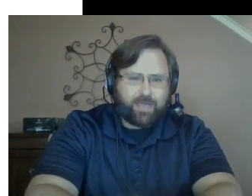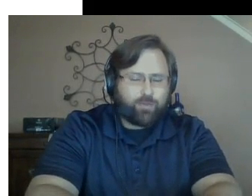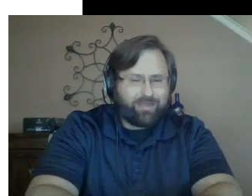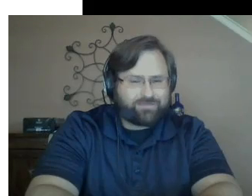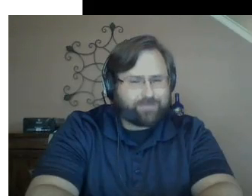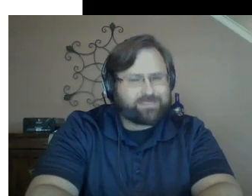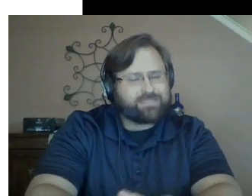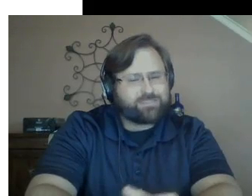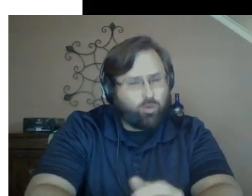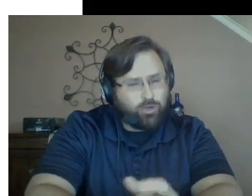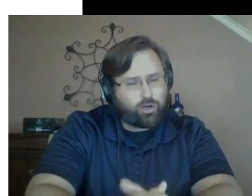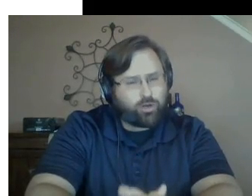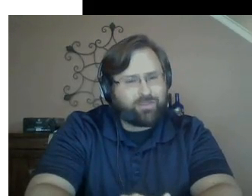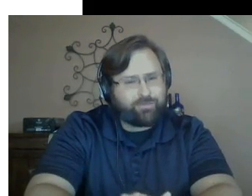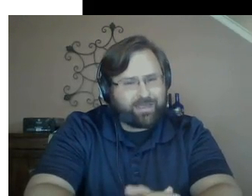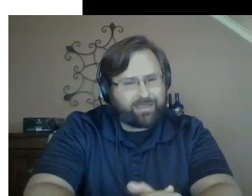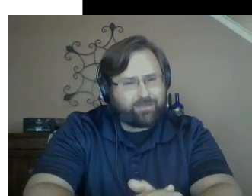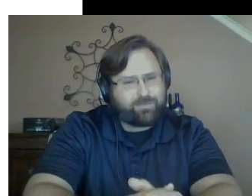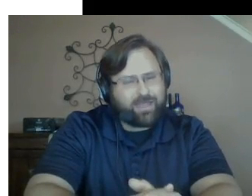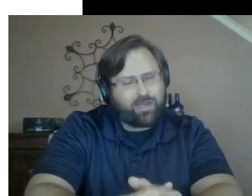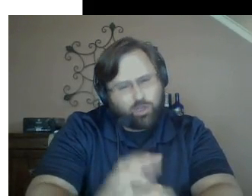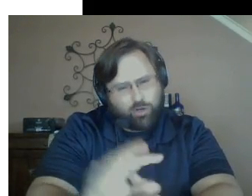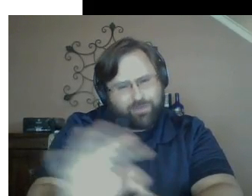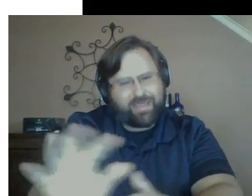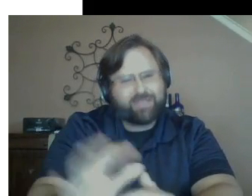we have time signs that don't occur at the beginning but that occur at the end